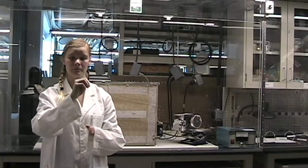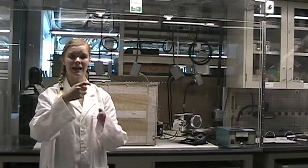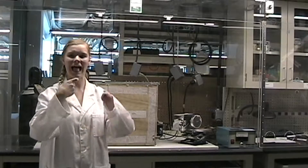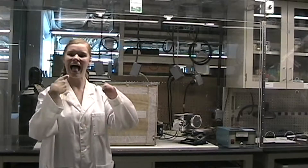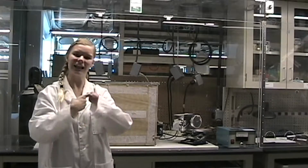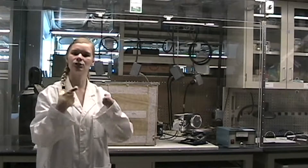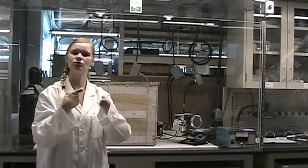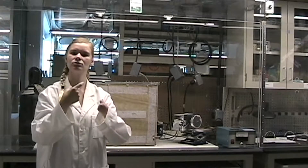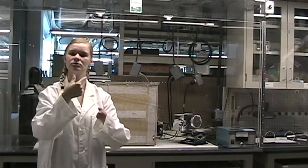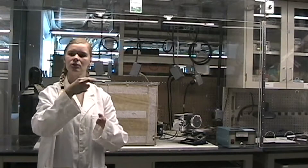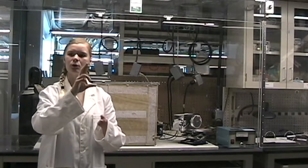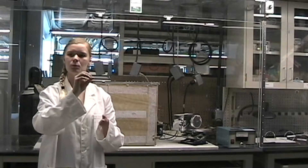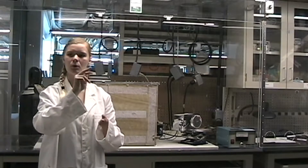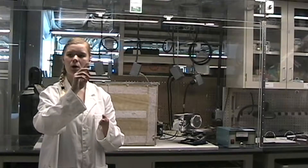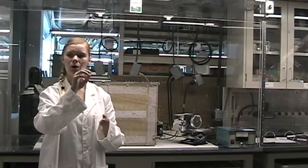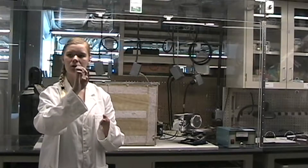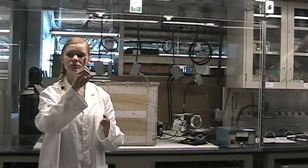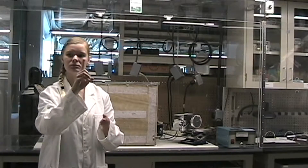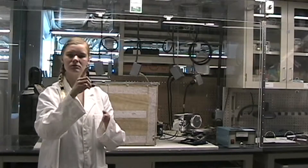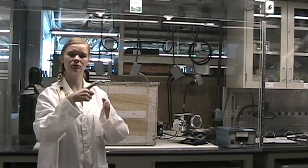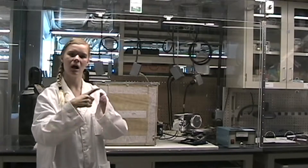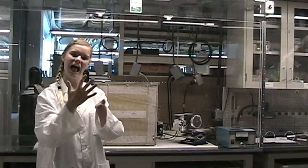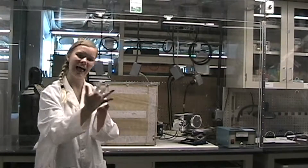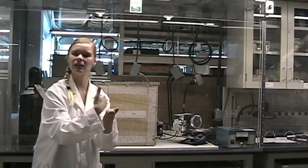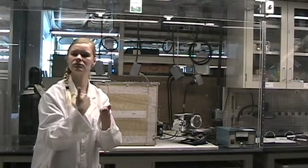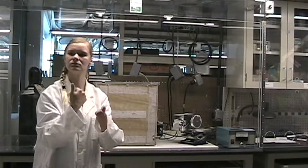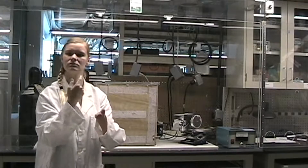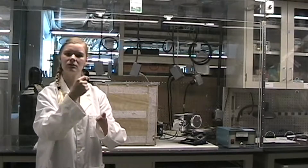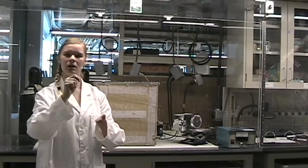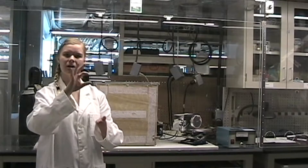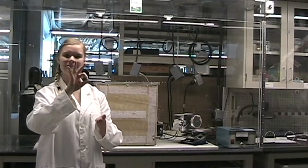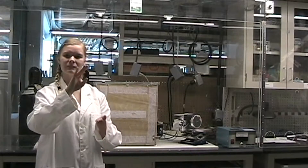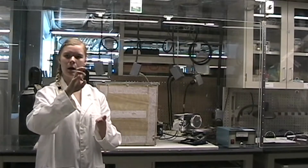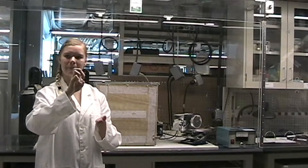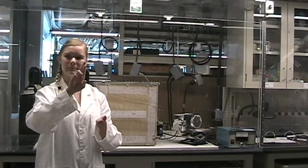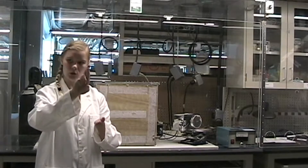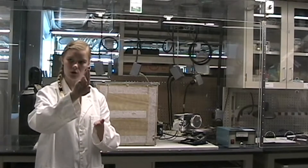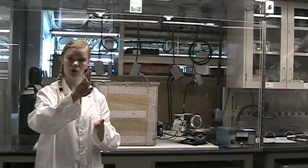The rotating drum is electrically grounded and collects the fiber.